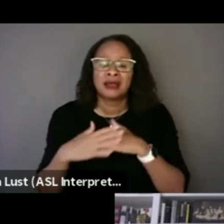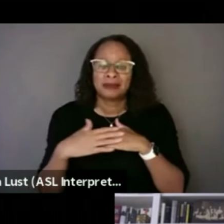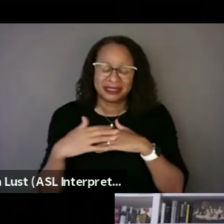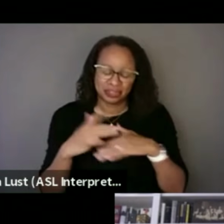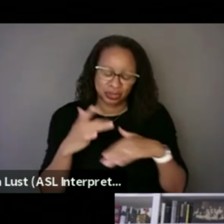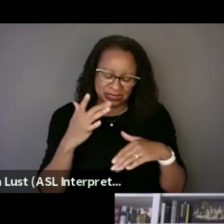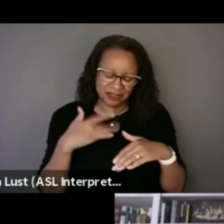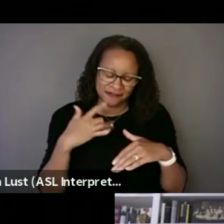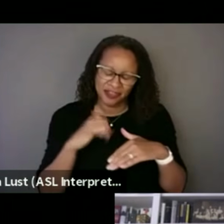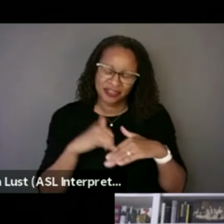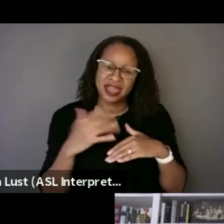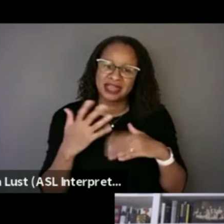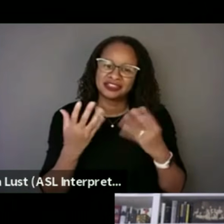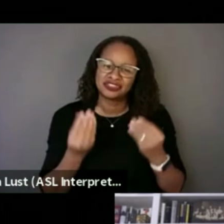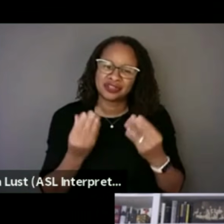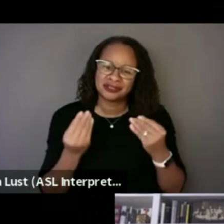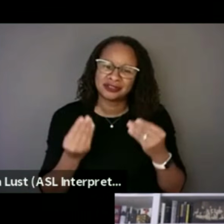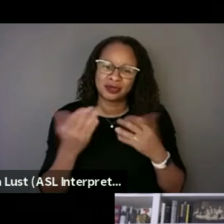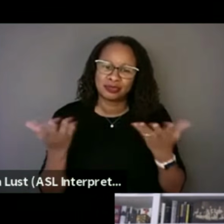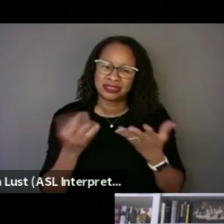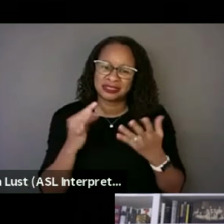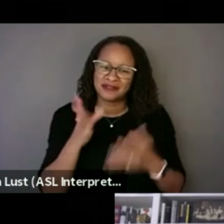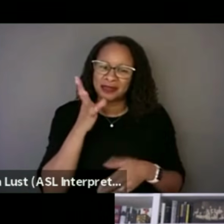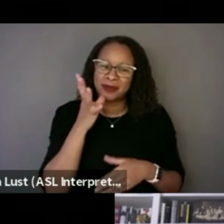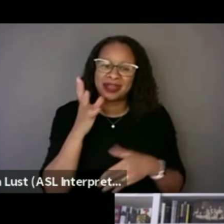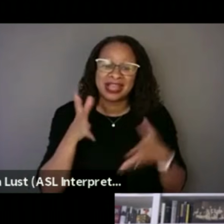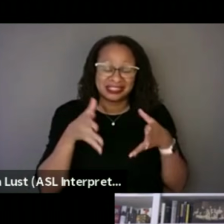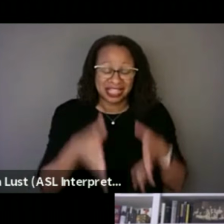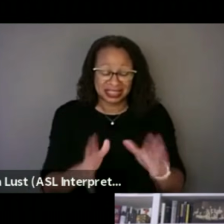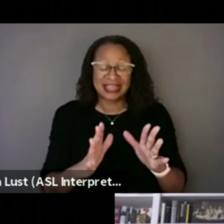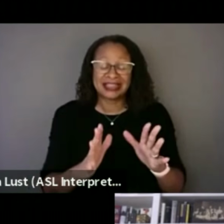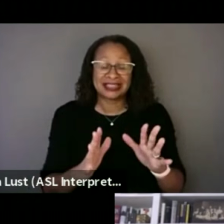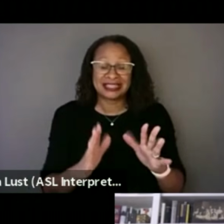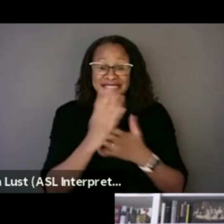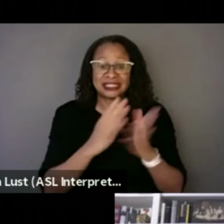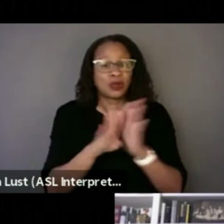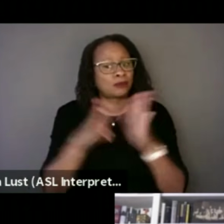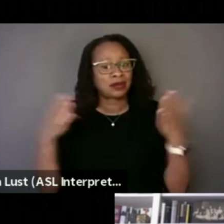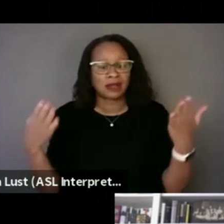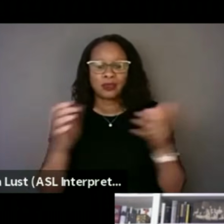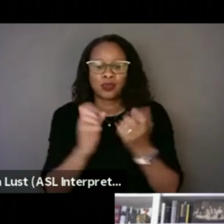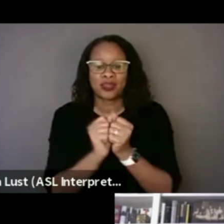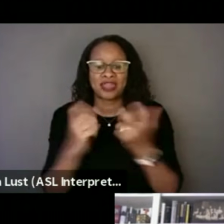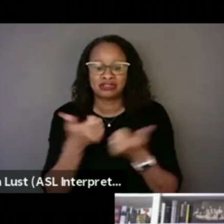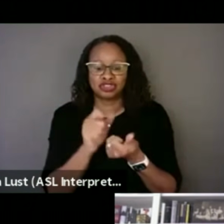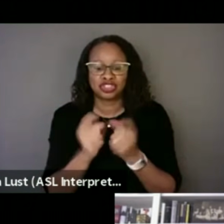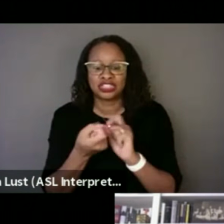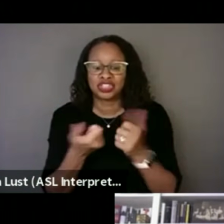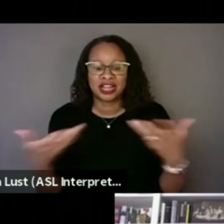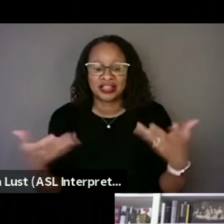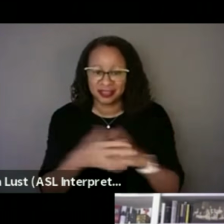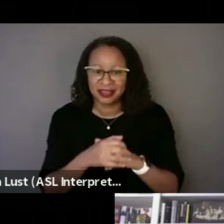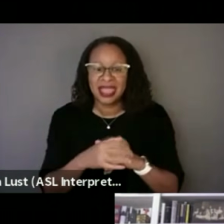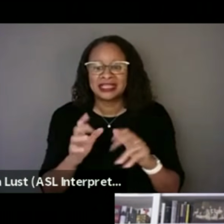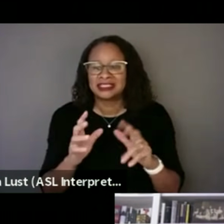to let those scenes unfold without changing the dynamic. So, everybody, I mean it's such a team effort, filmmaking.